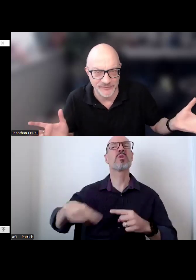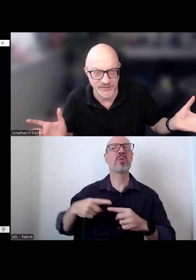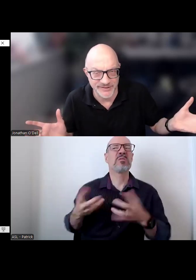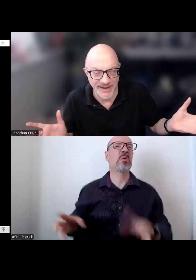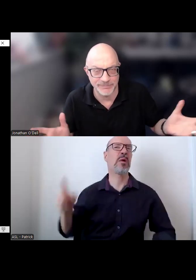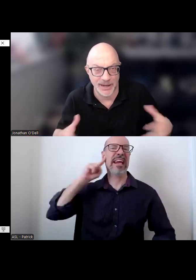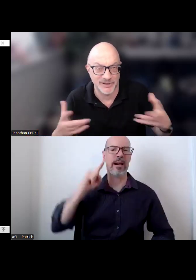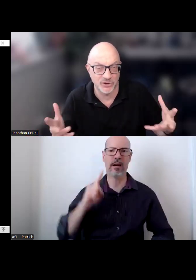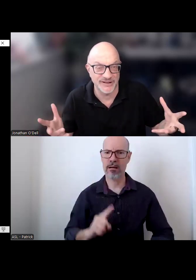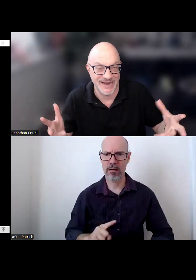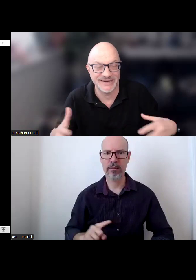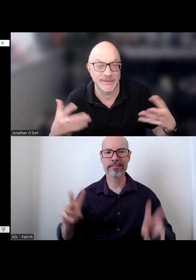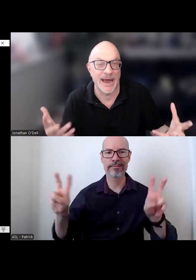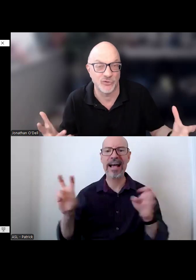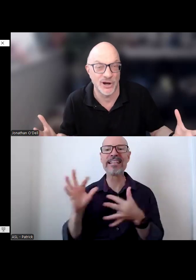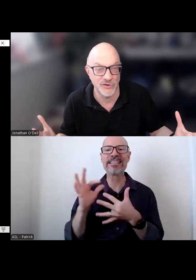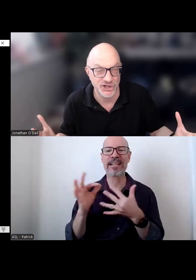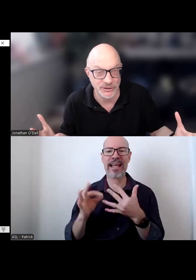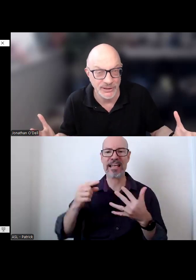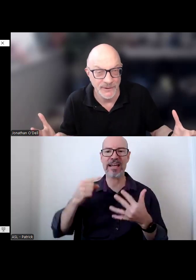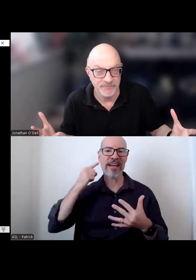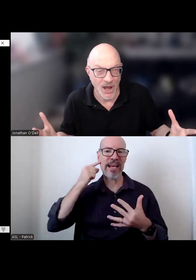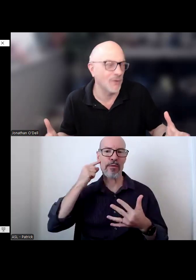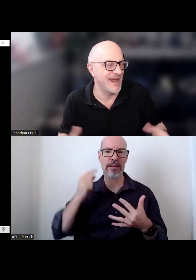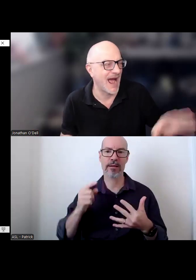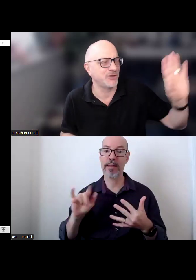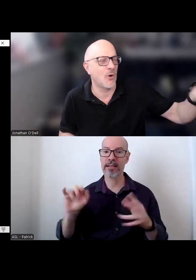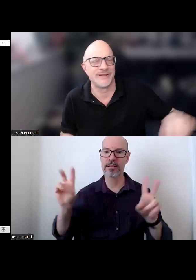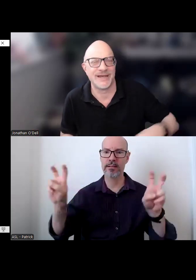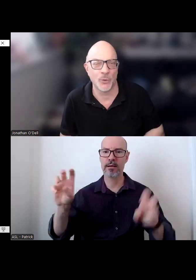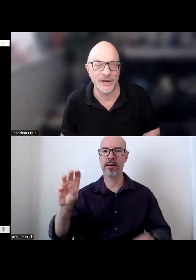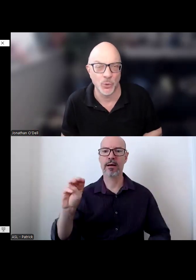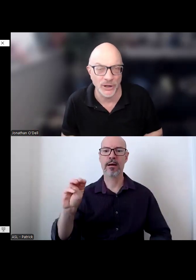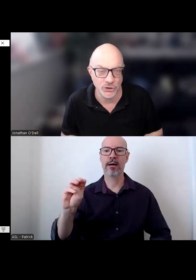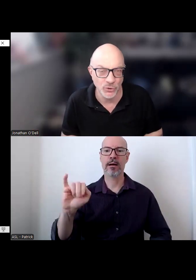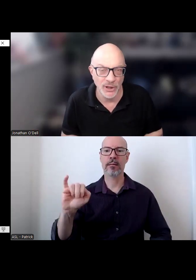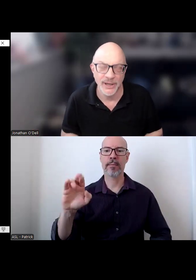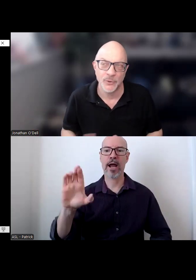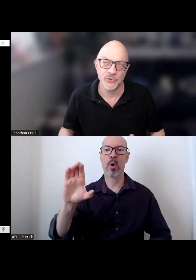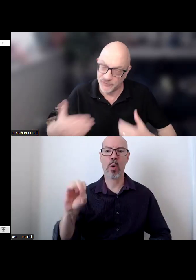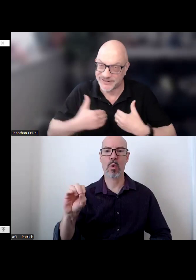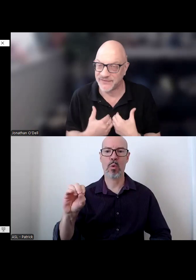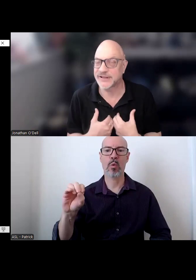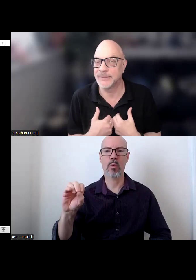That is really -- I know it's fallen out of favor. I will still say it. It is a microaggression.